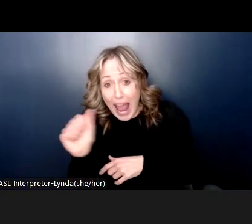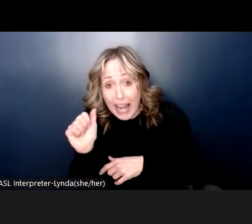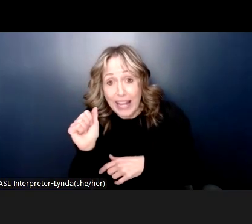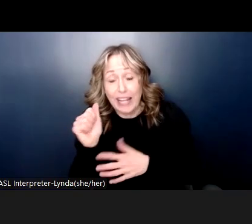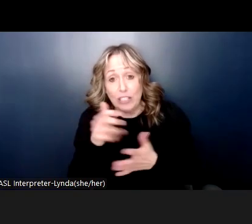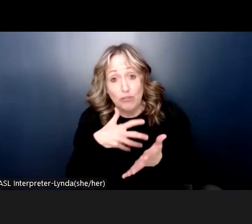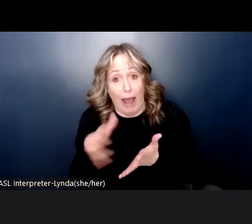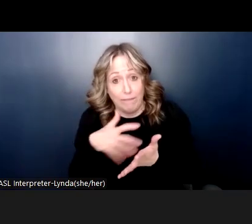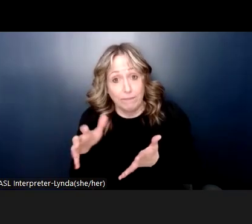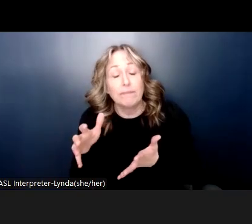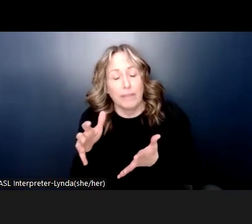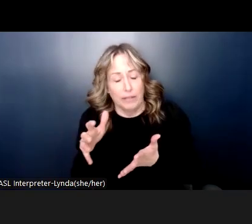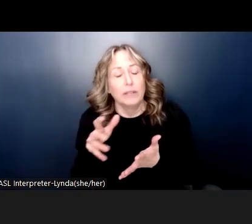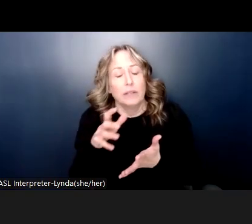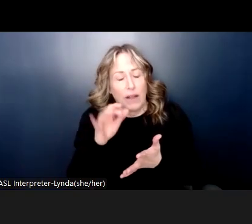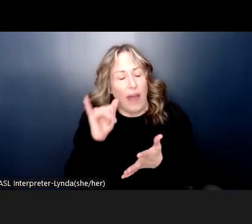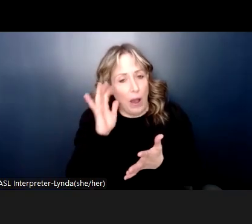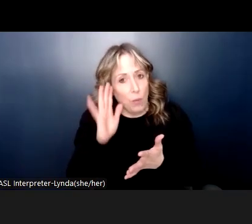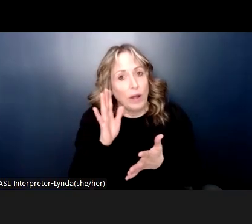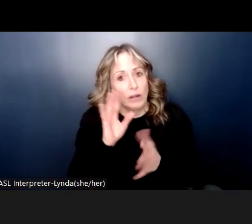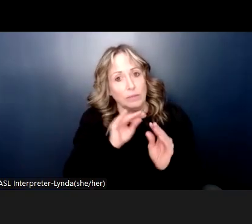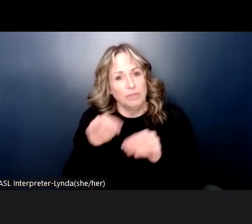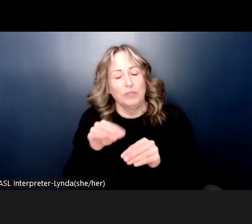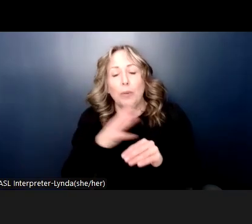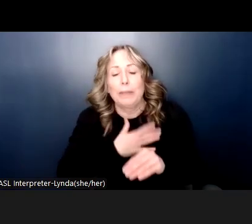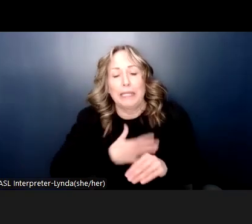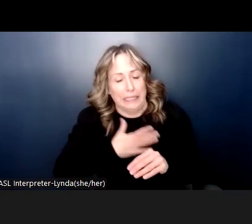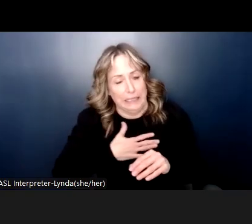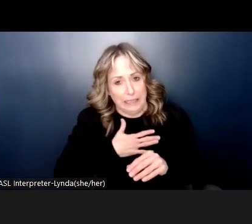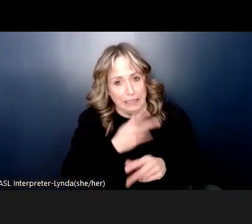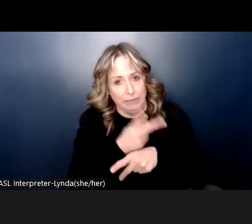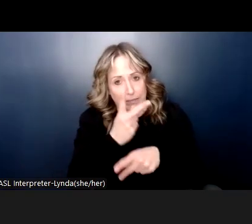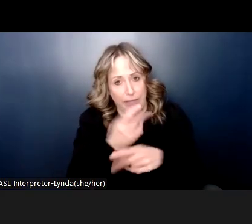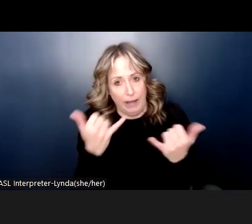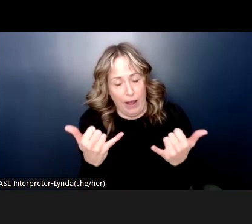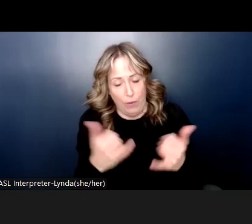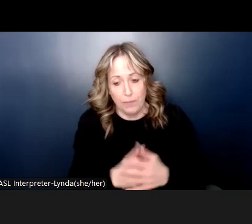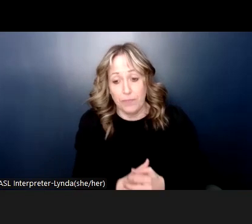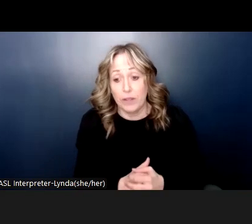So please, you know, take care of them. And then on Thursday afternoon